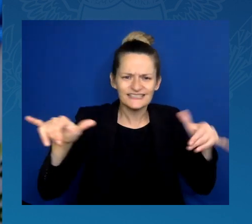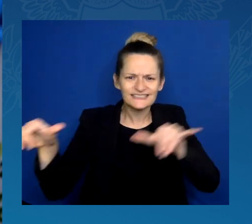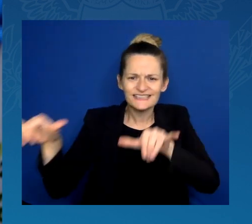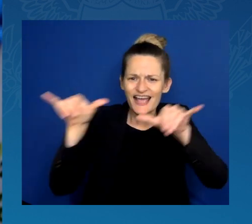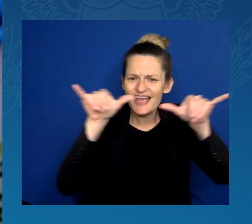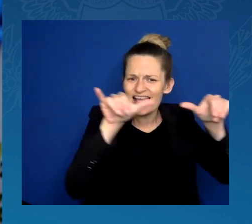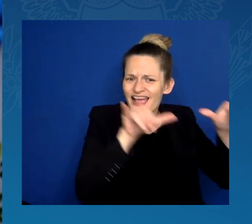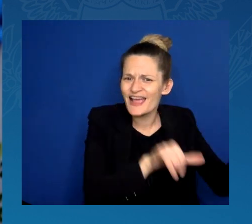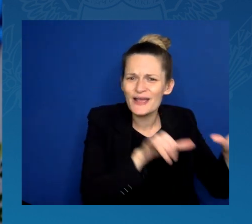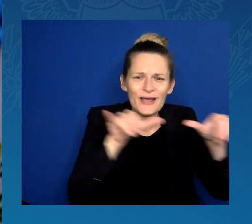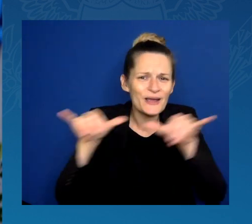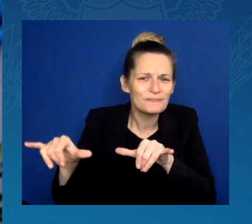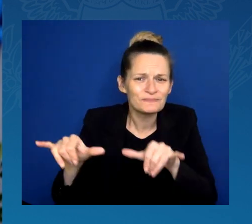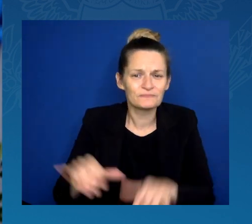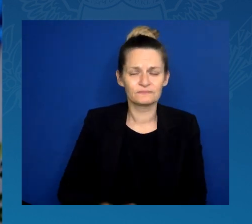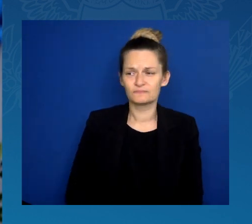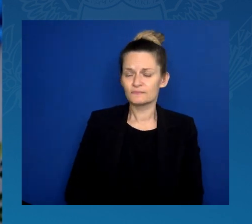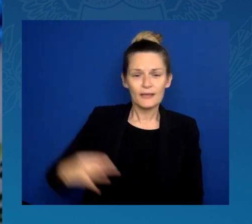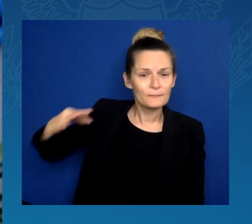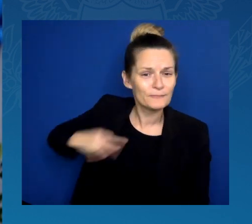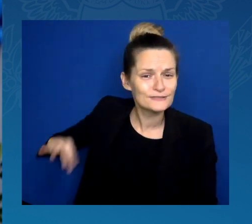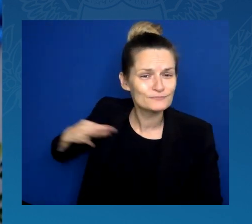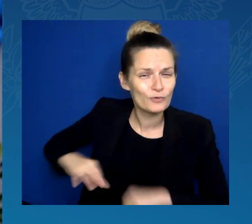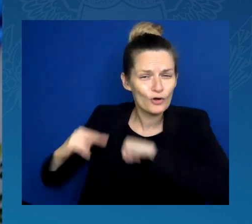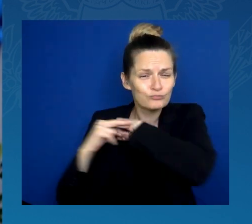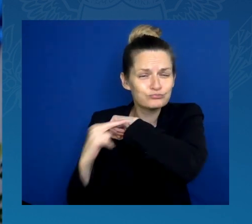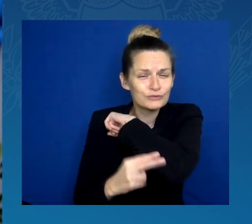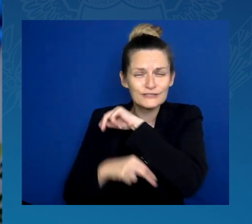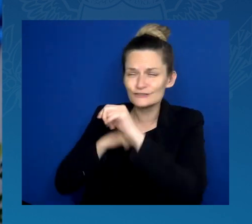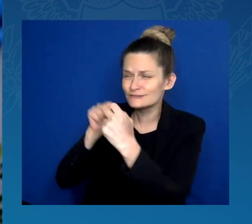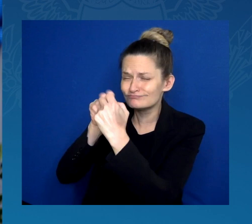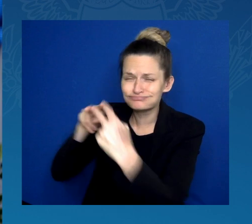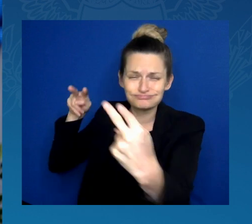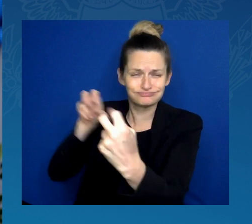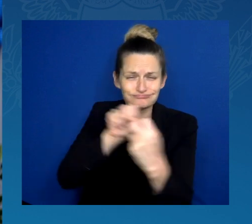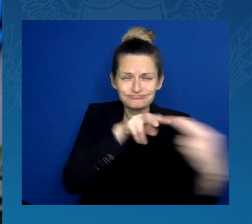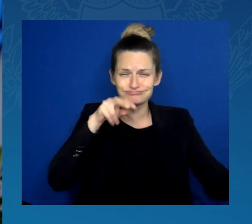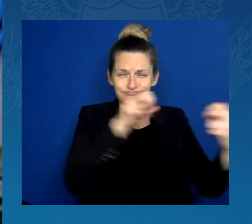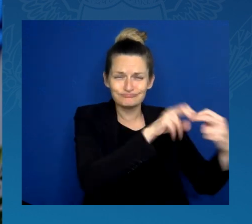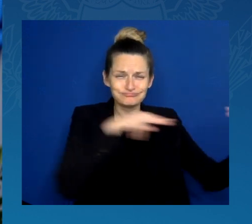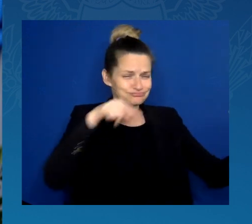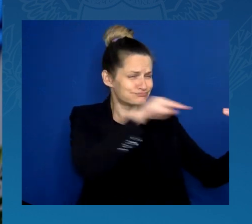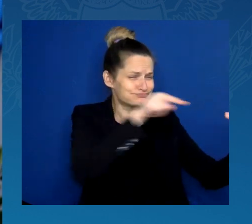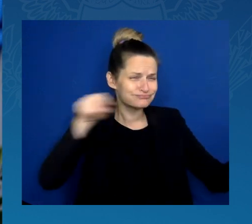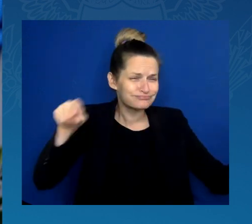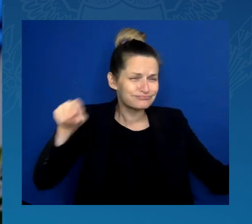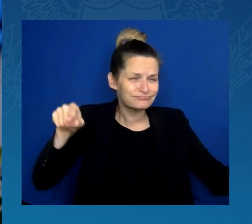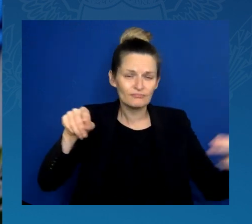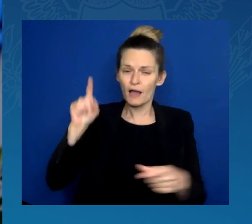and the oil fields of Texas. USW Steel built our nation.